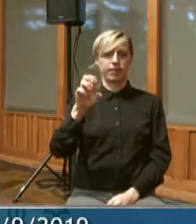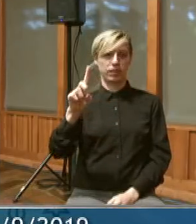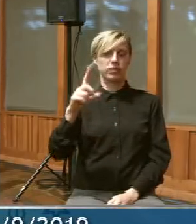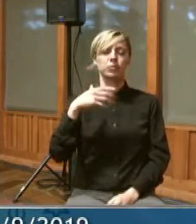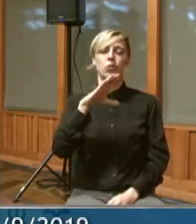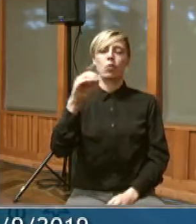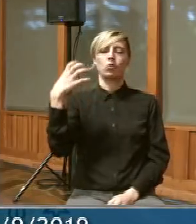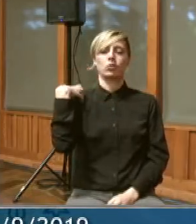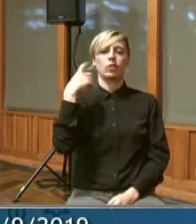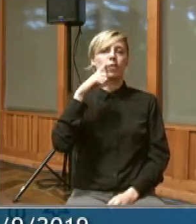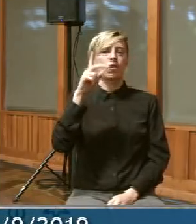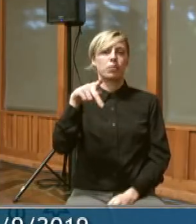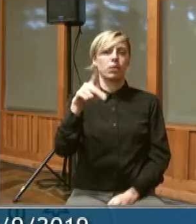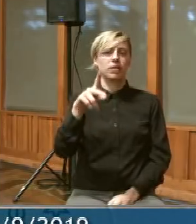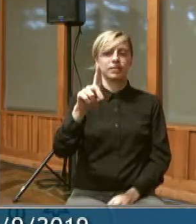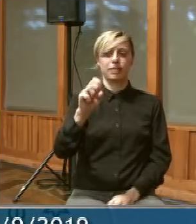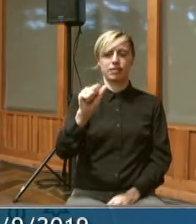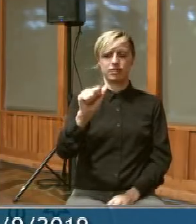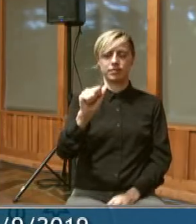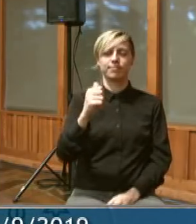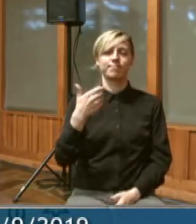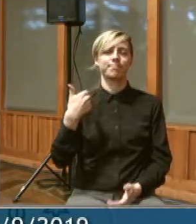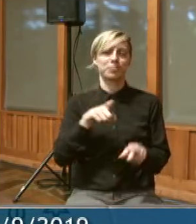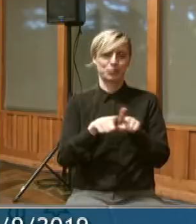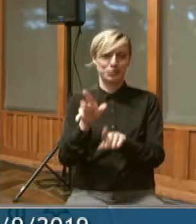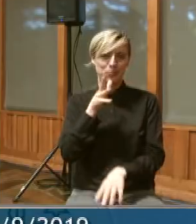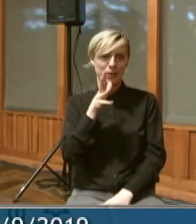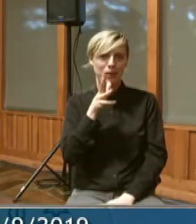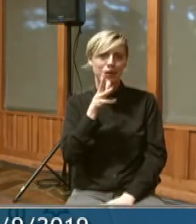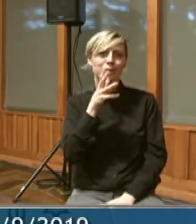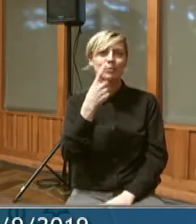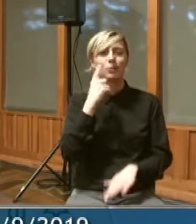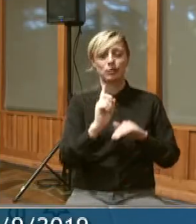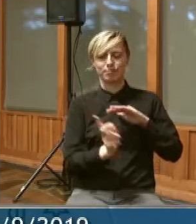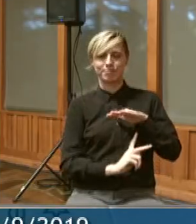APPLAUSE] >> I'M EMILY GOLDEN FIELD,